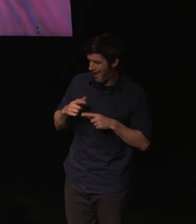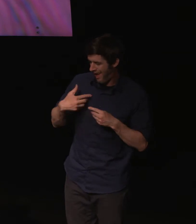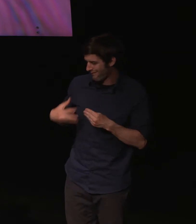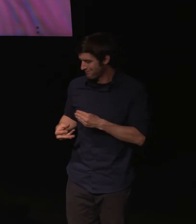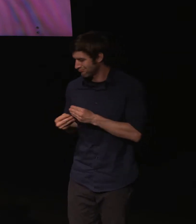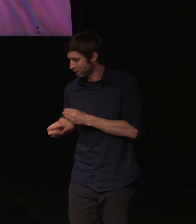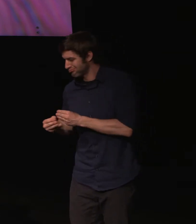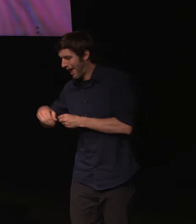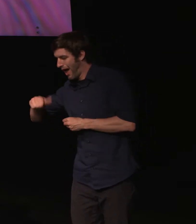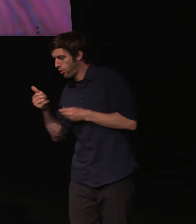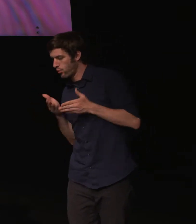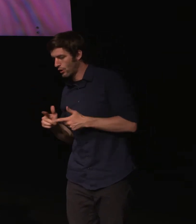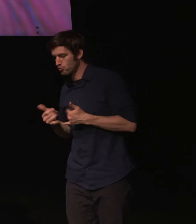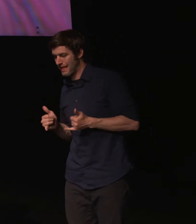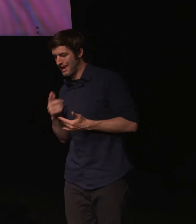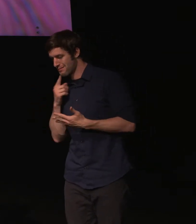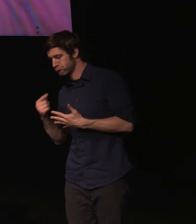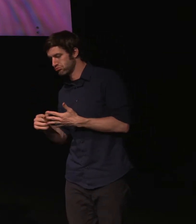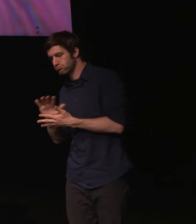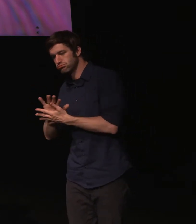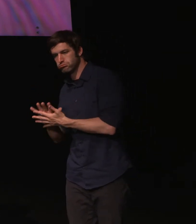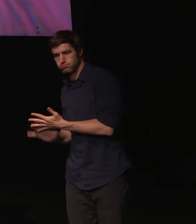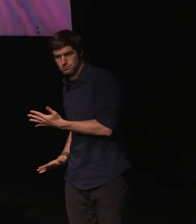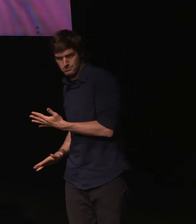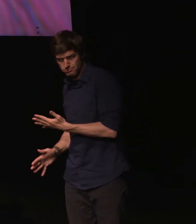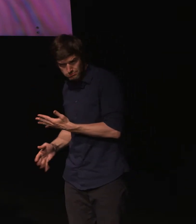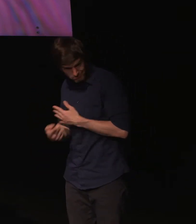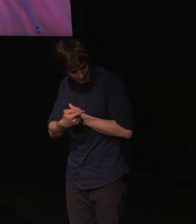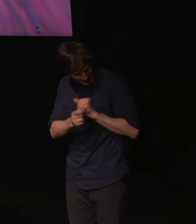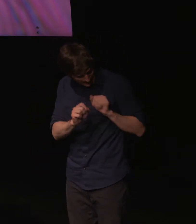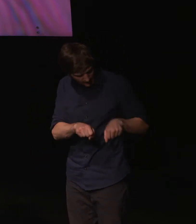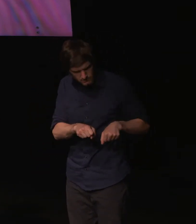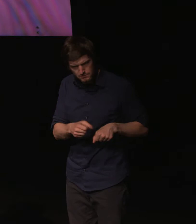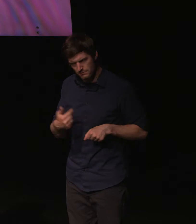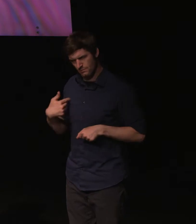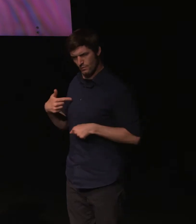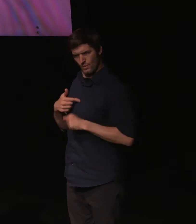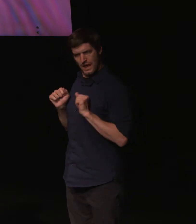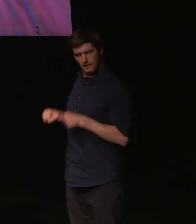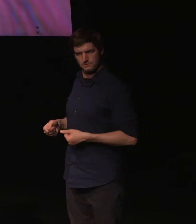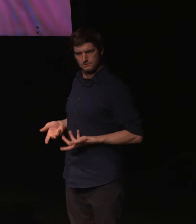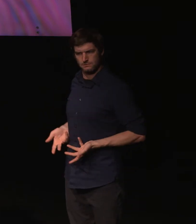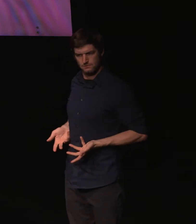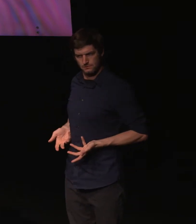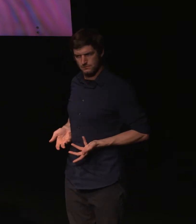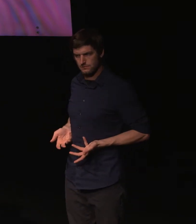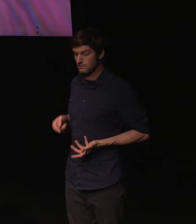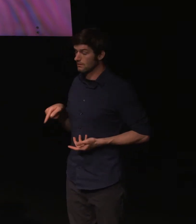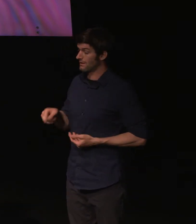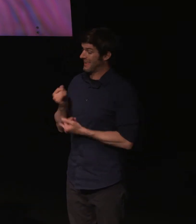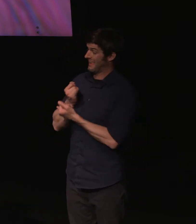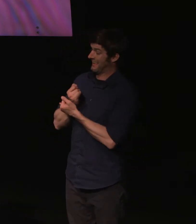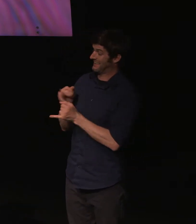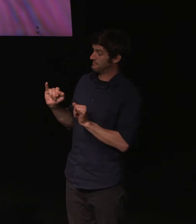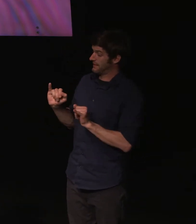for you to do things." I think we can give that a try. The indie space is uniquely built for something like that.